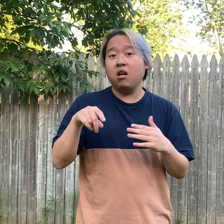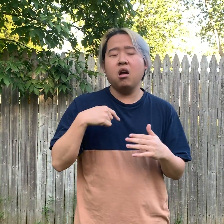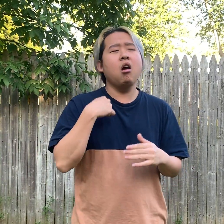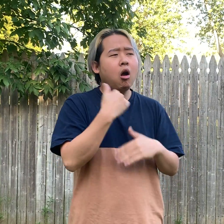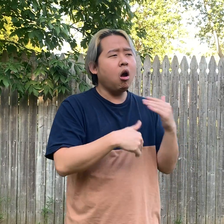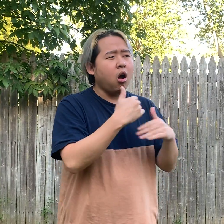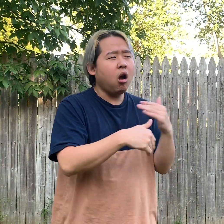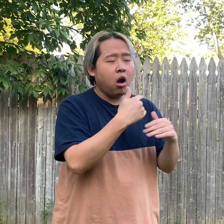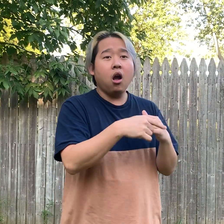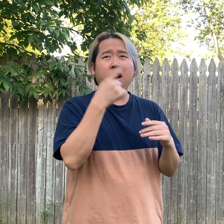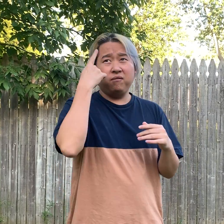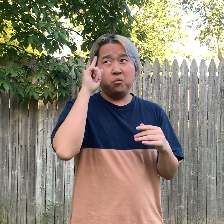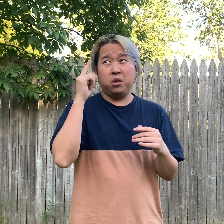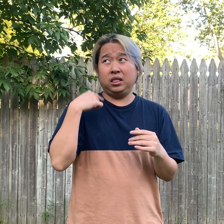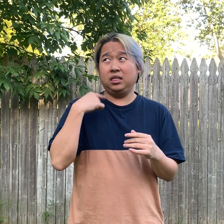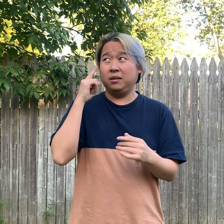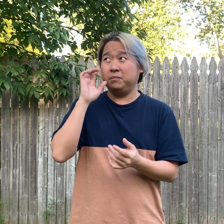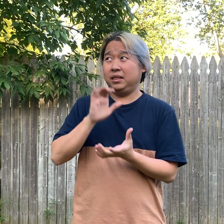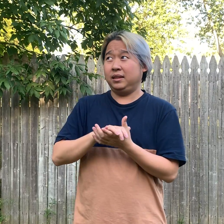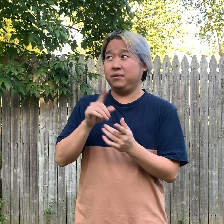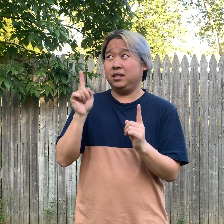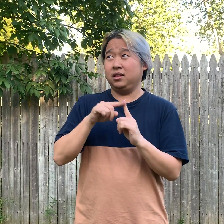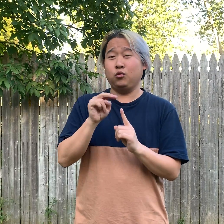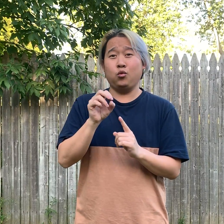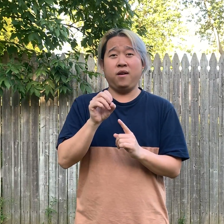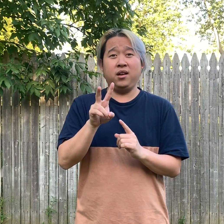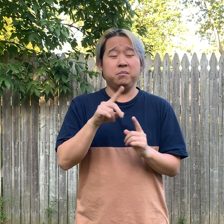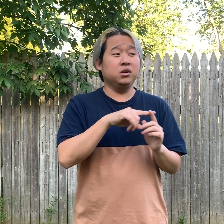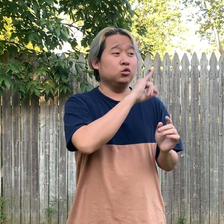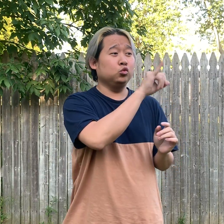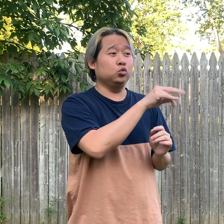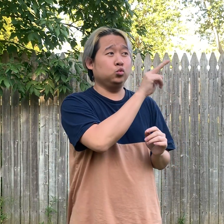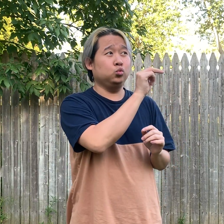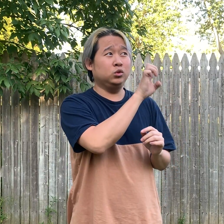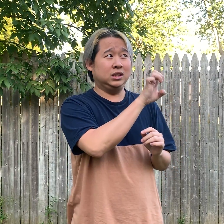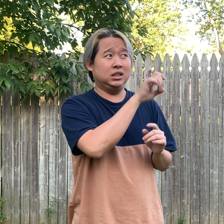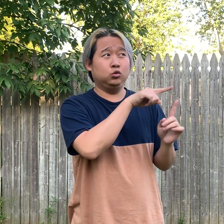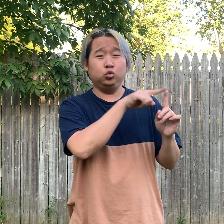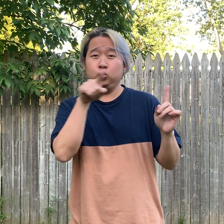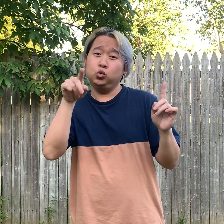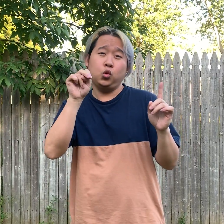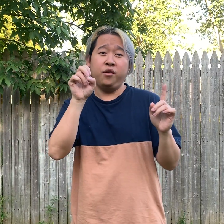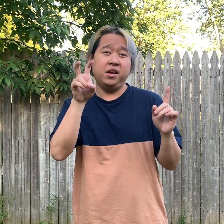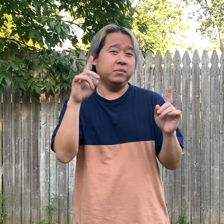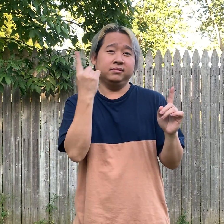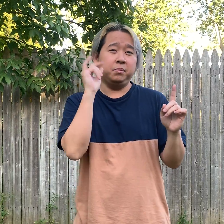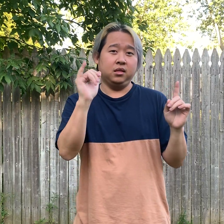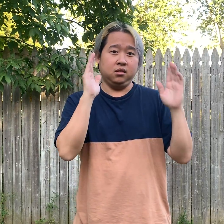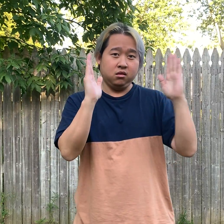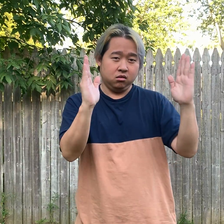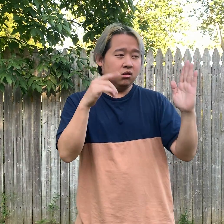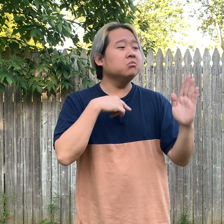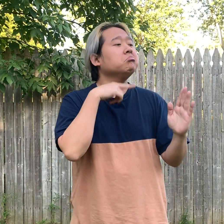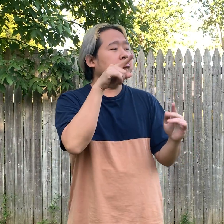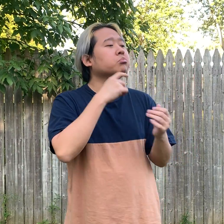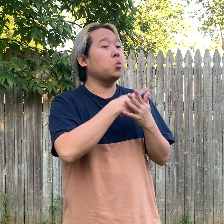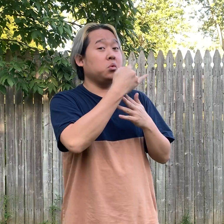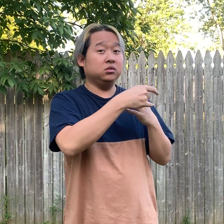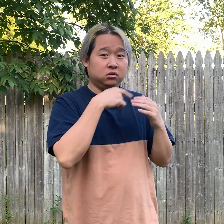and then I worked from June to November to grow that $75.00 into $1000.00